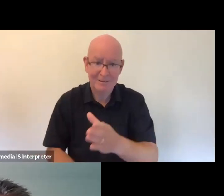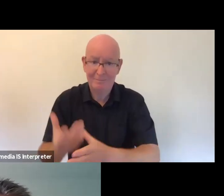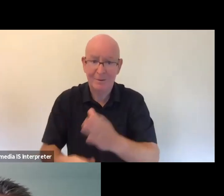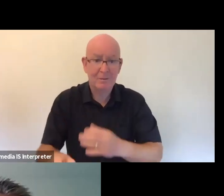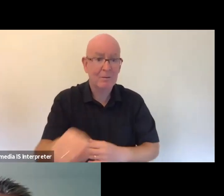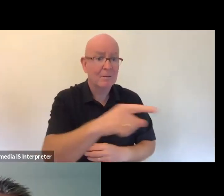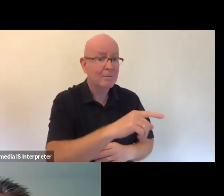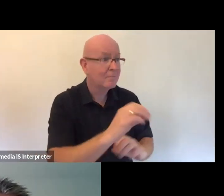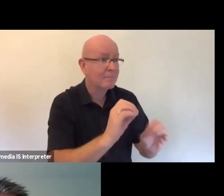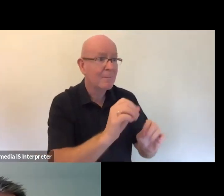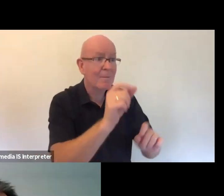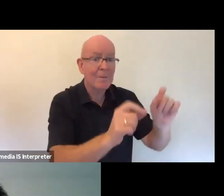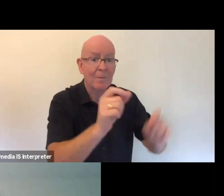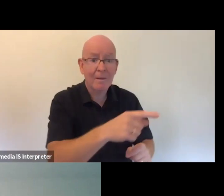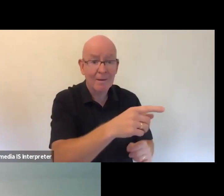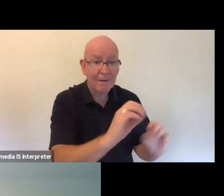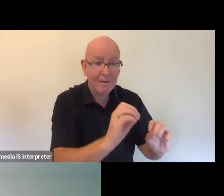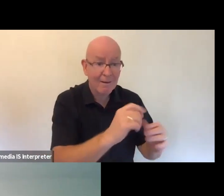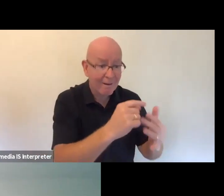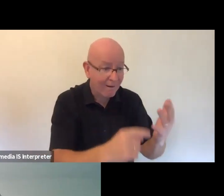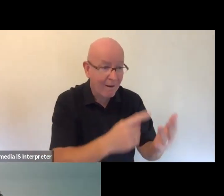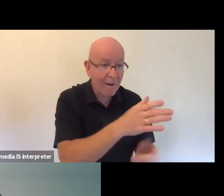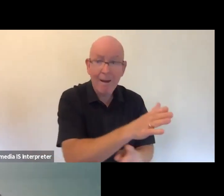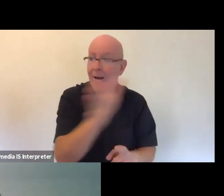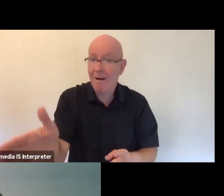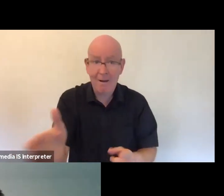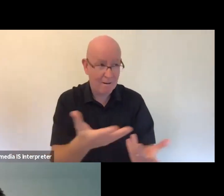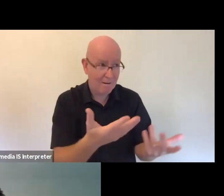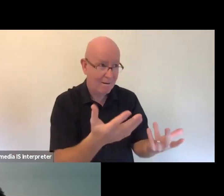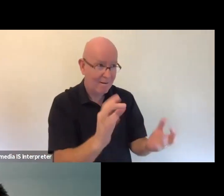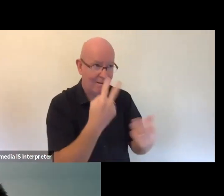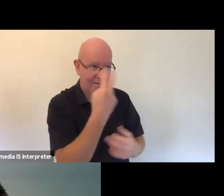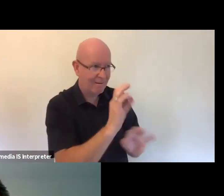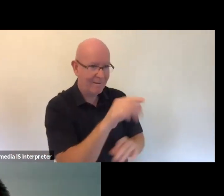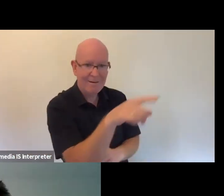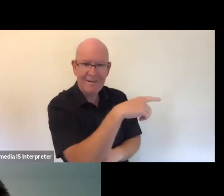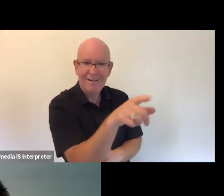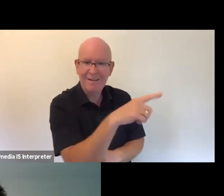is basically, the idea that the medical assessment which is already… which is actually a barrier